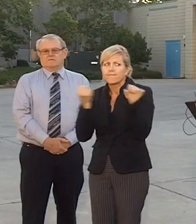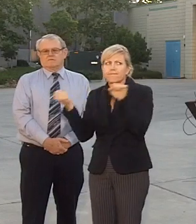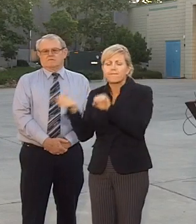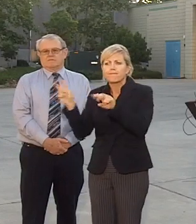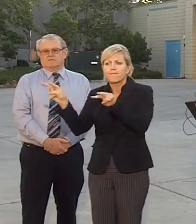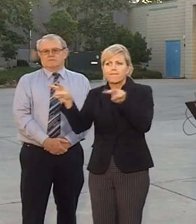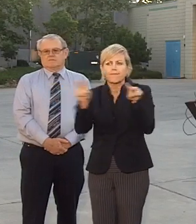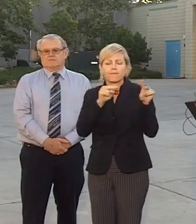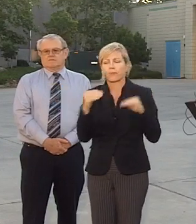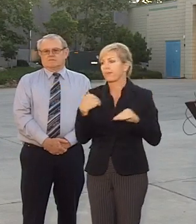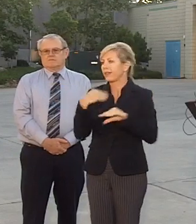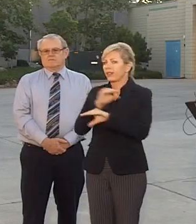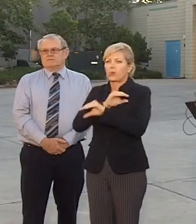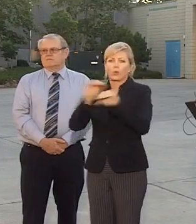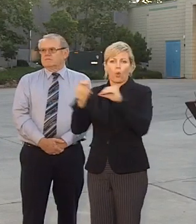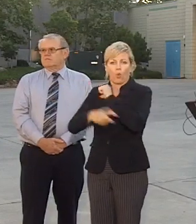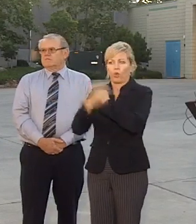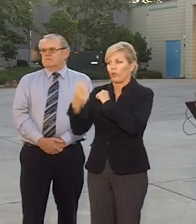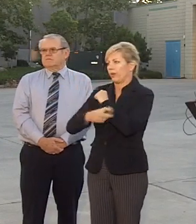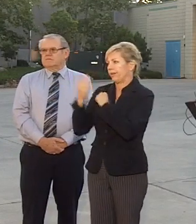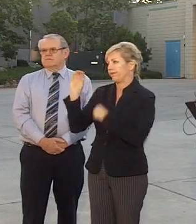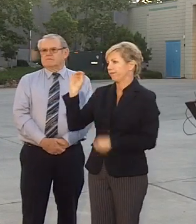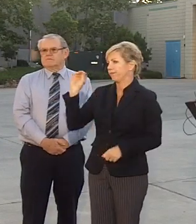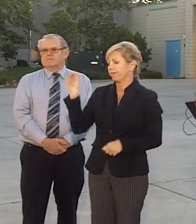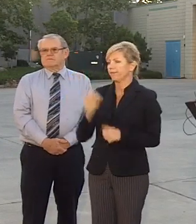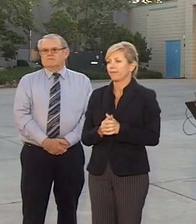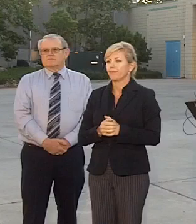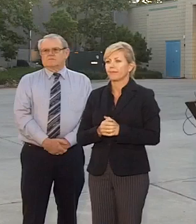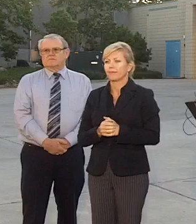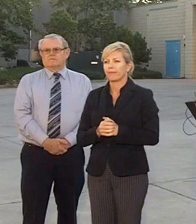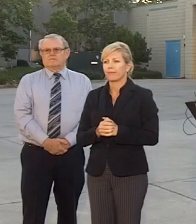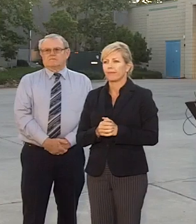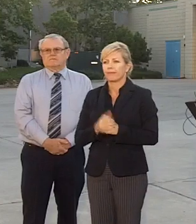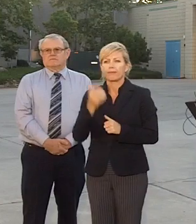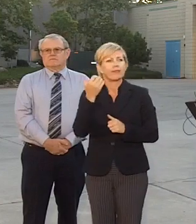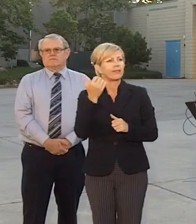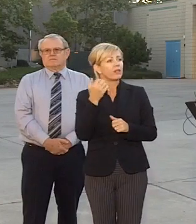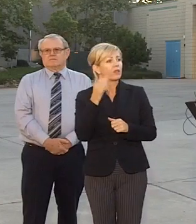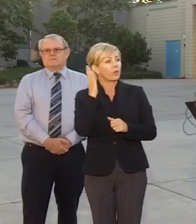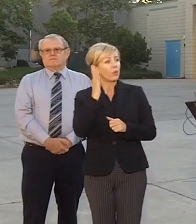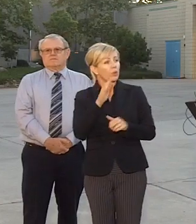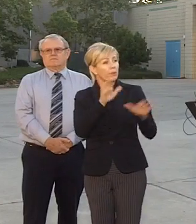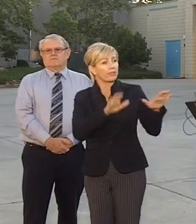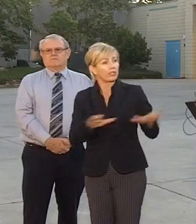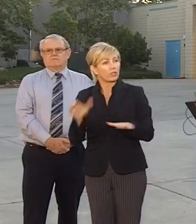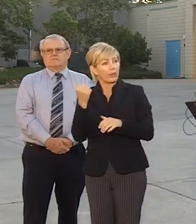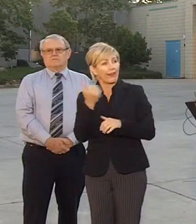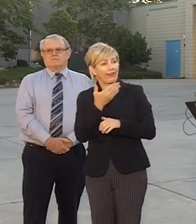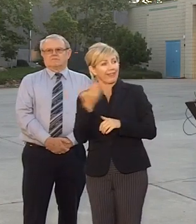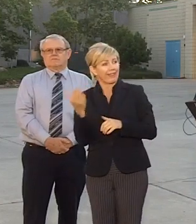we've not had any incidents of looting one I know I actually live up all night